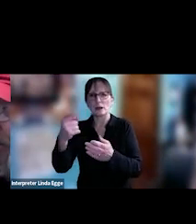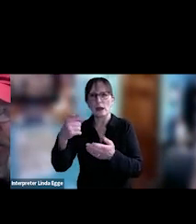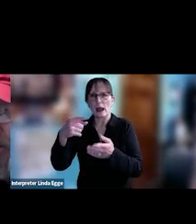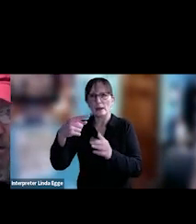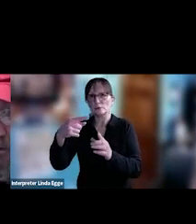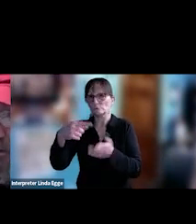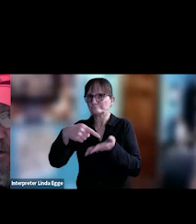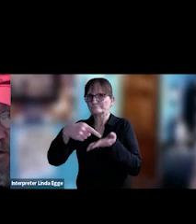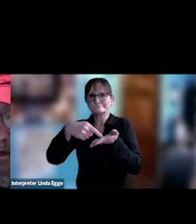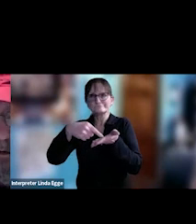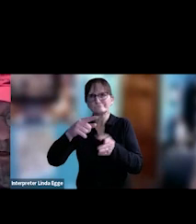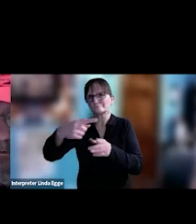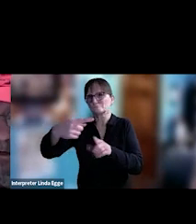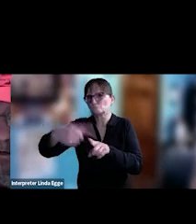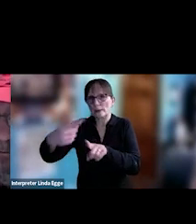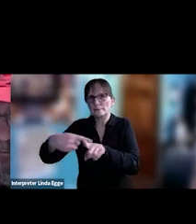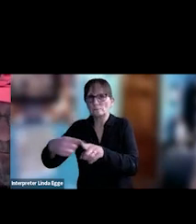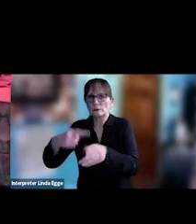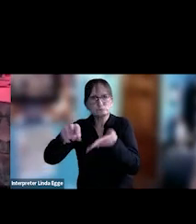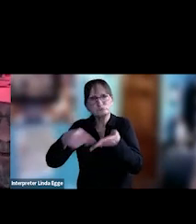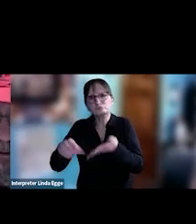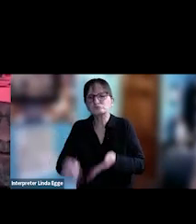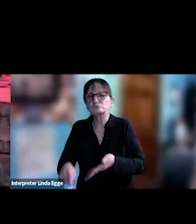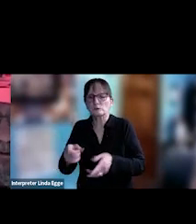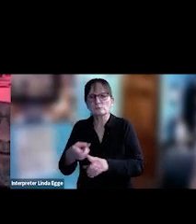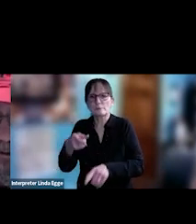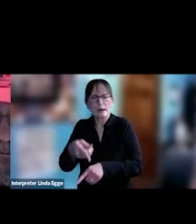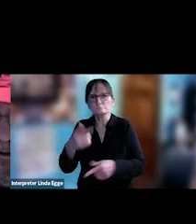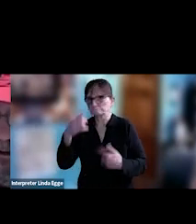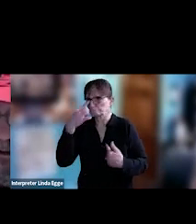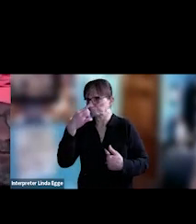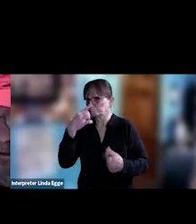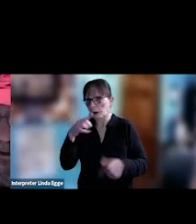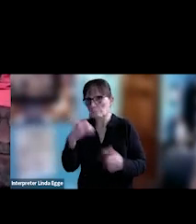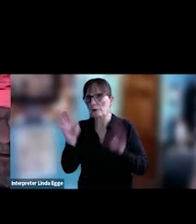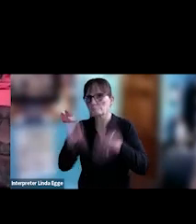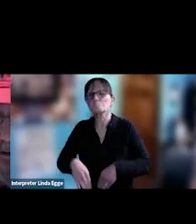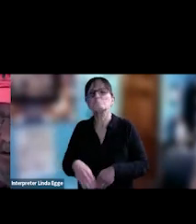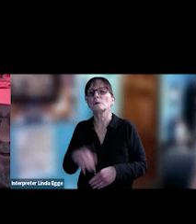So, you know, I don't mind that, you know? And one day when I get a little better stuff